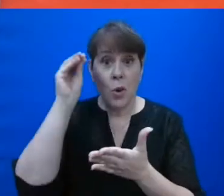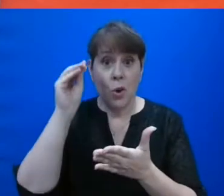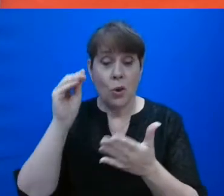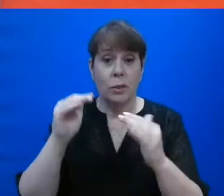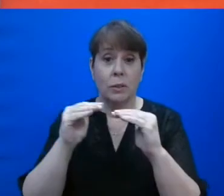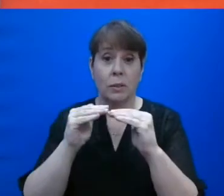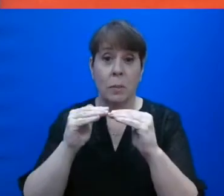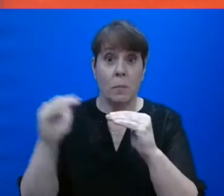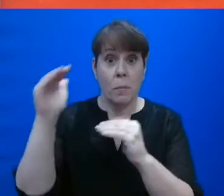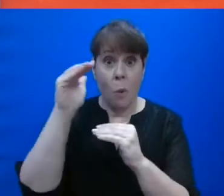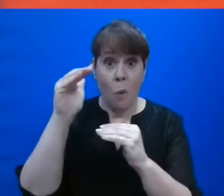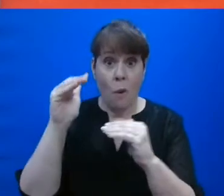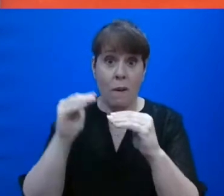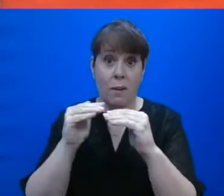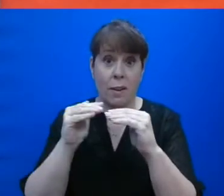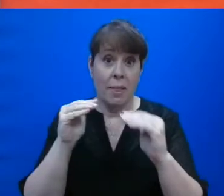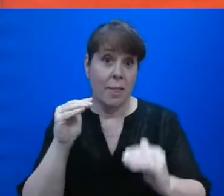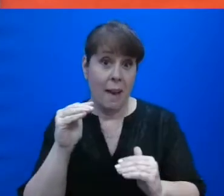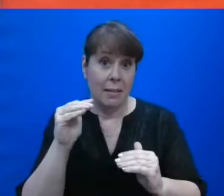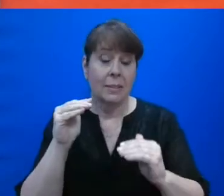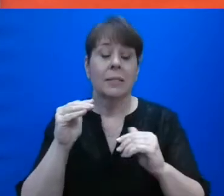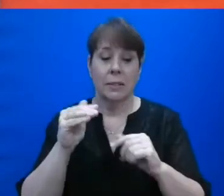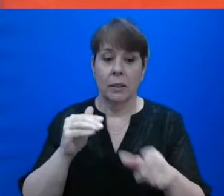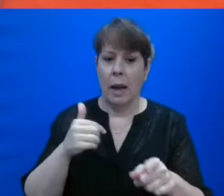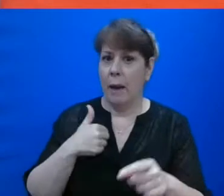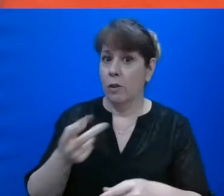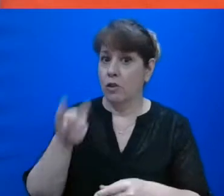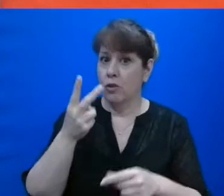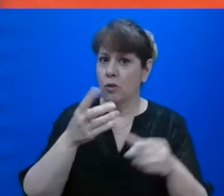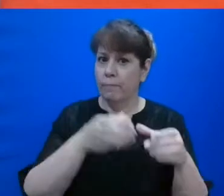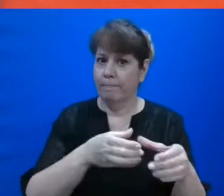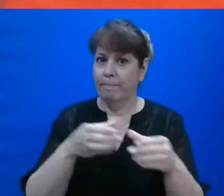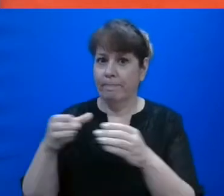I HAVE TWO BUG JARS ON MY TABLE. IN THIS JAR, I